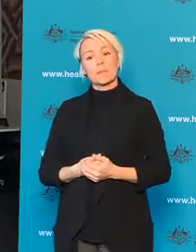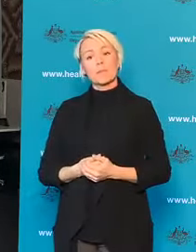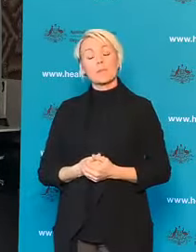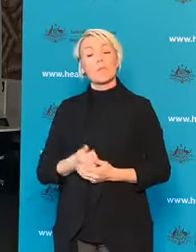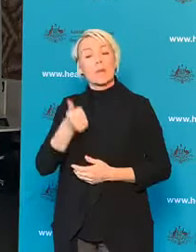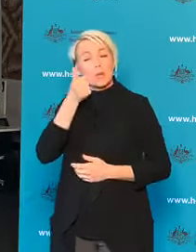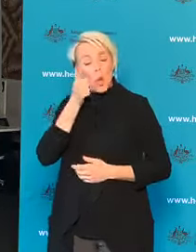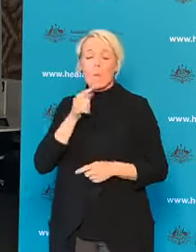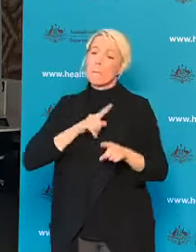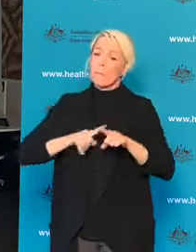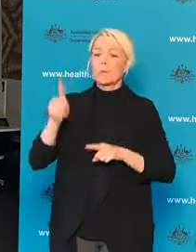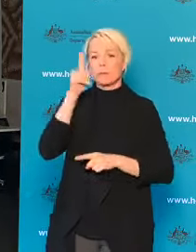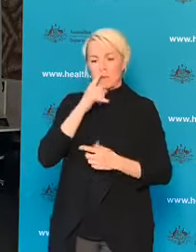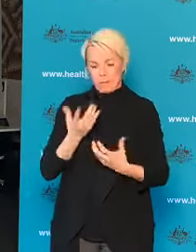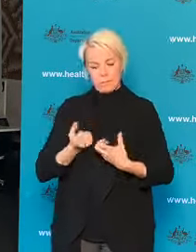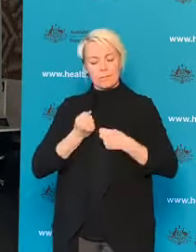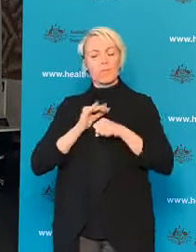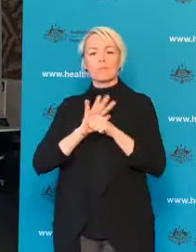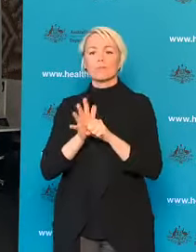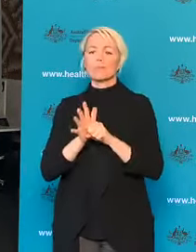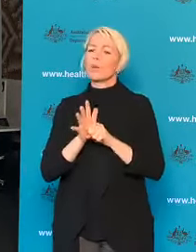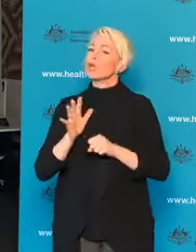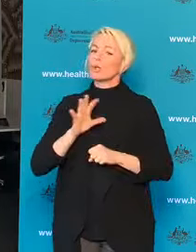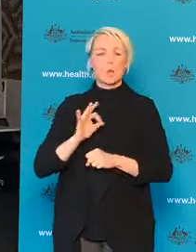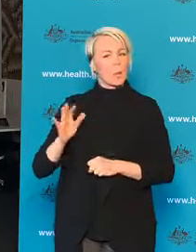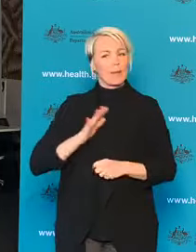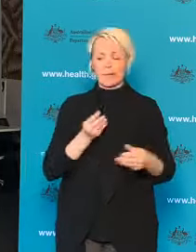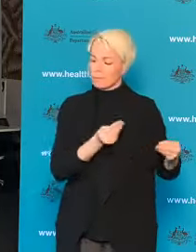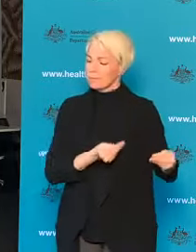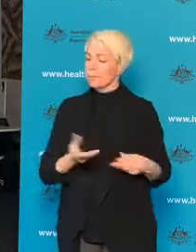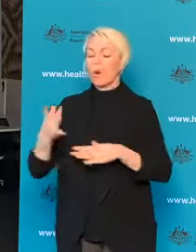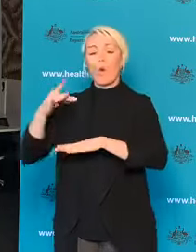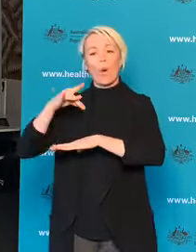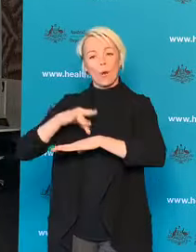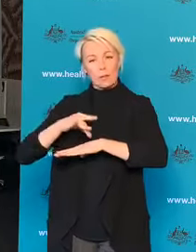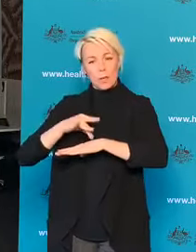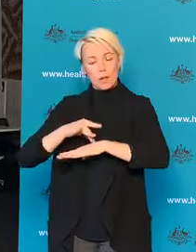not require hospitalisation but if you are infected with COVID-19 and you are